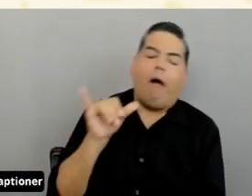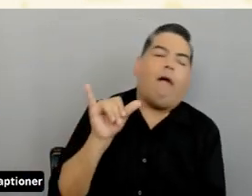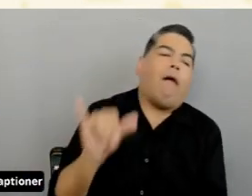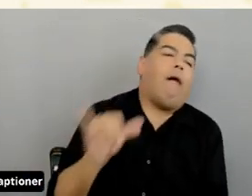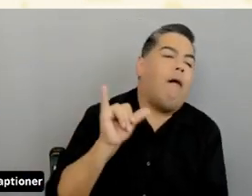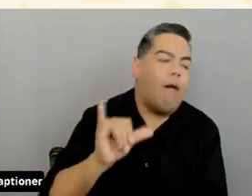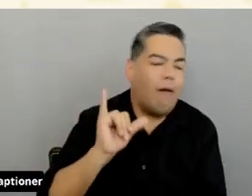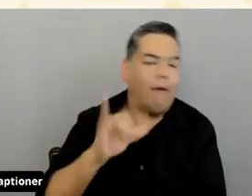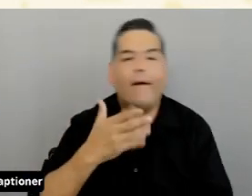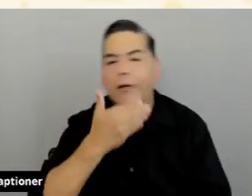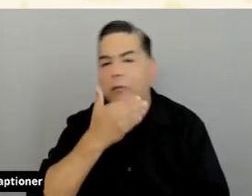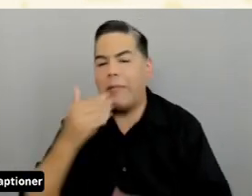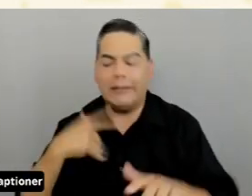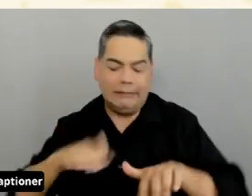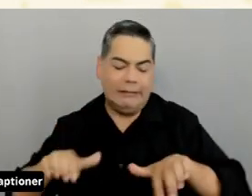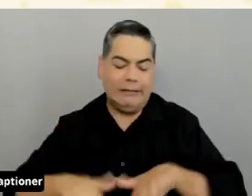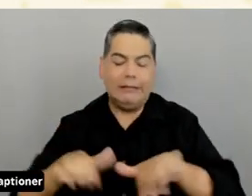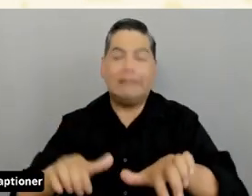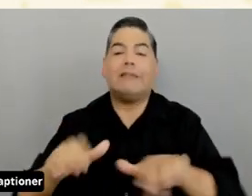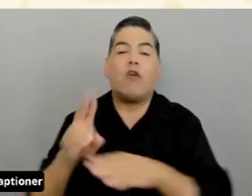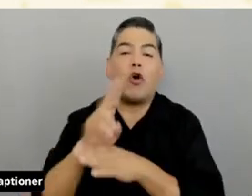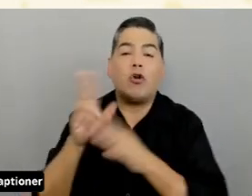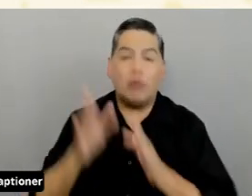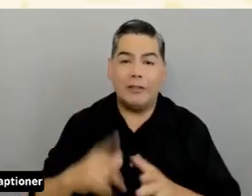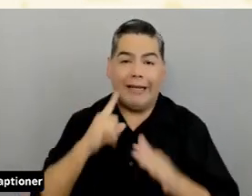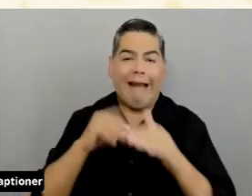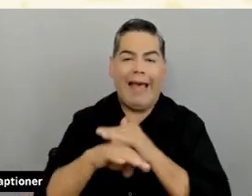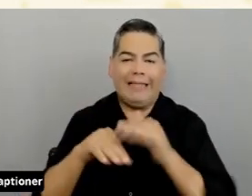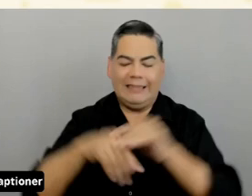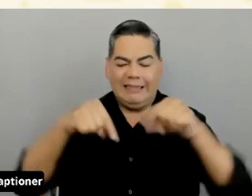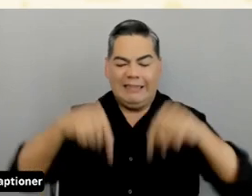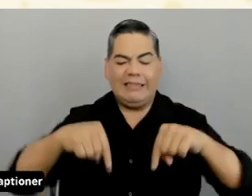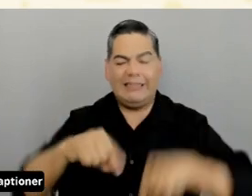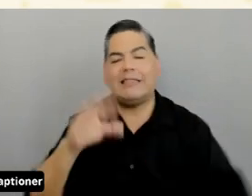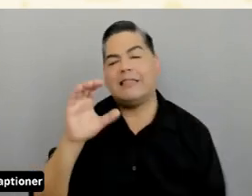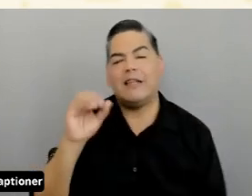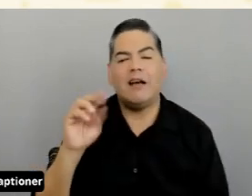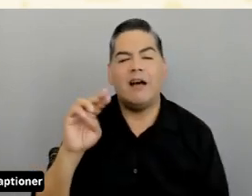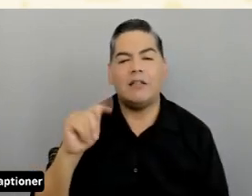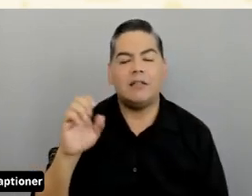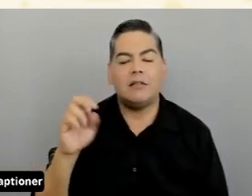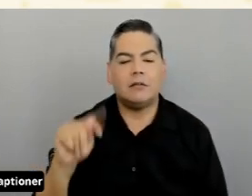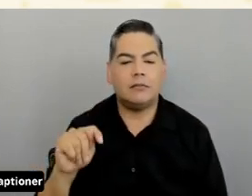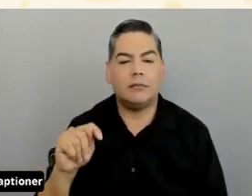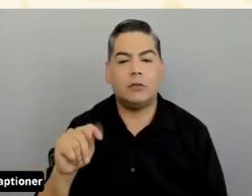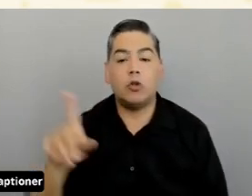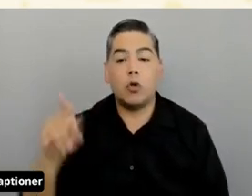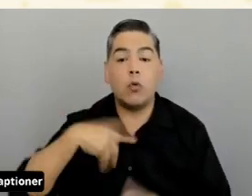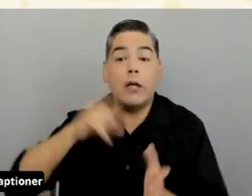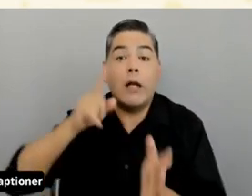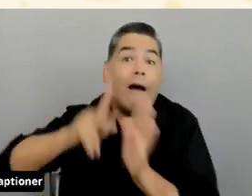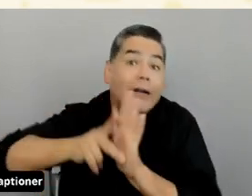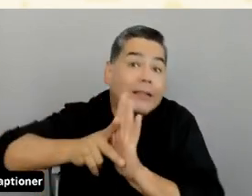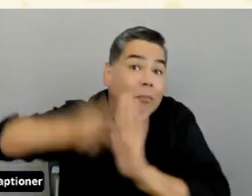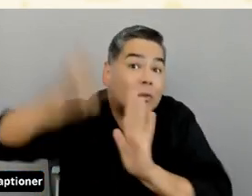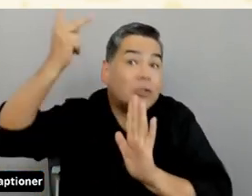that the user can access our content. Now you can just double check the code, change the components,